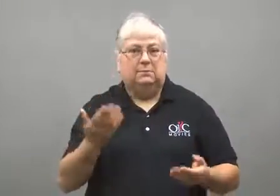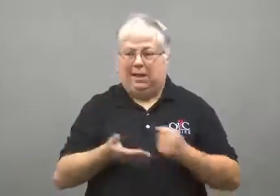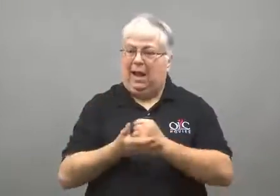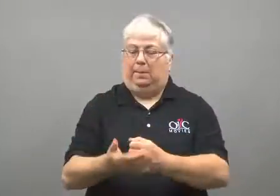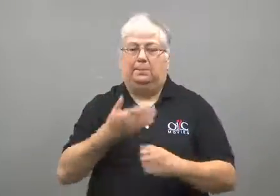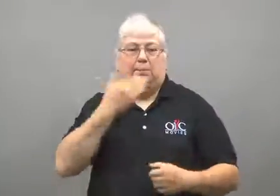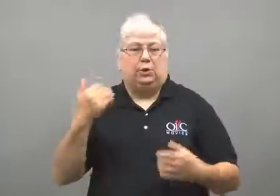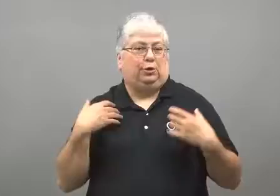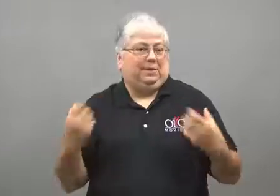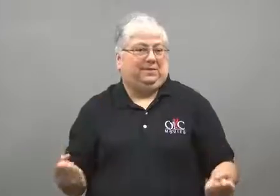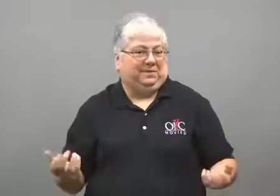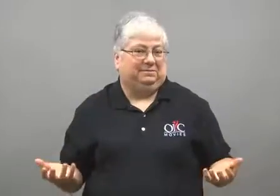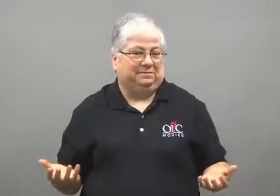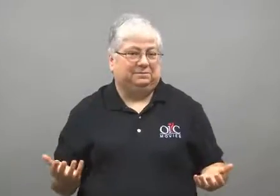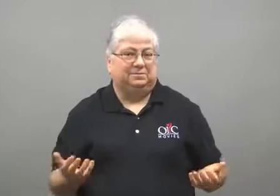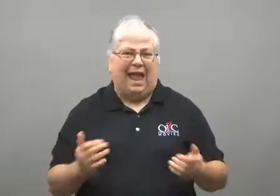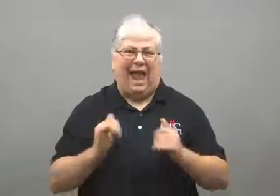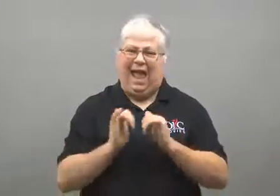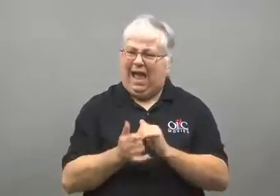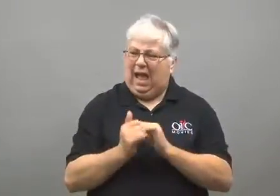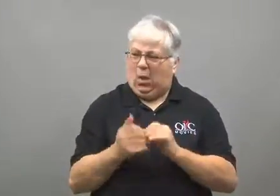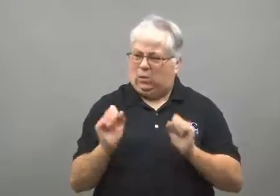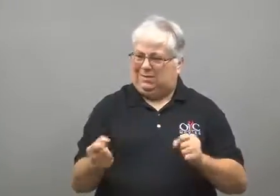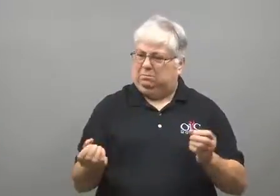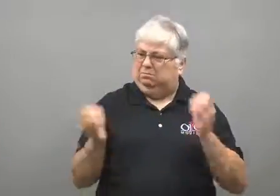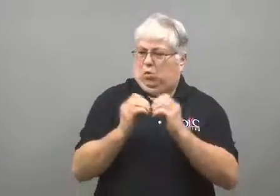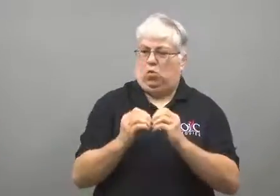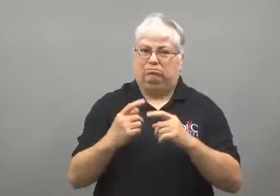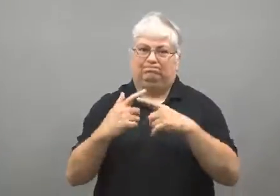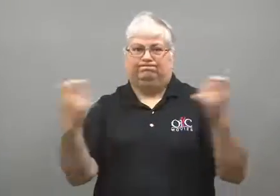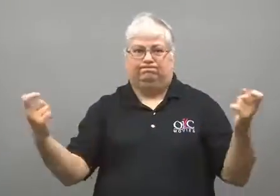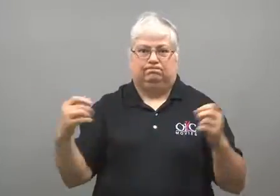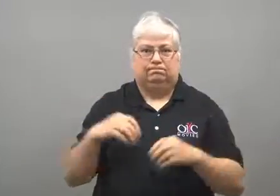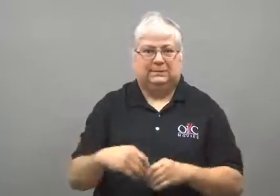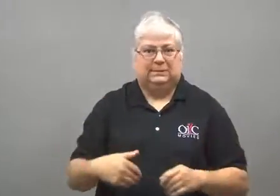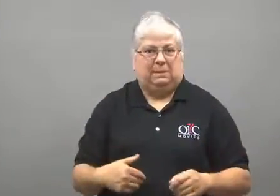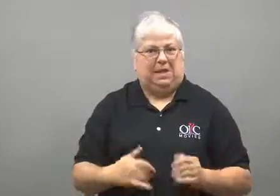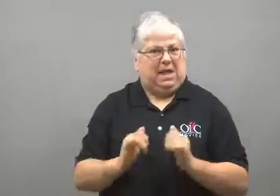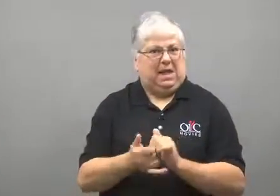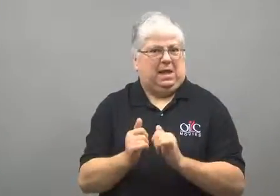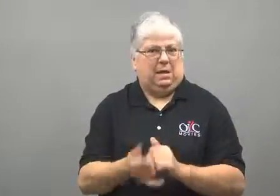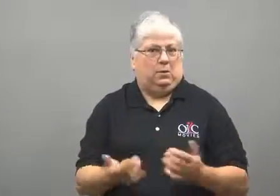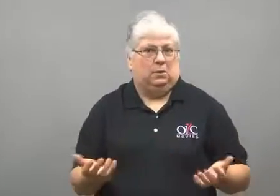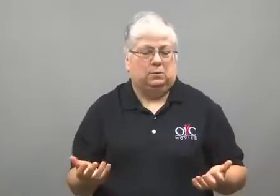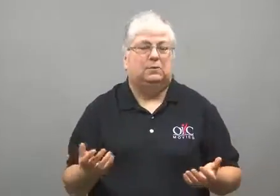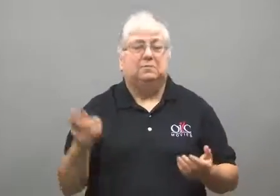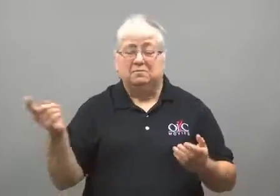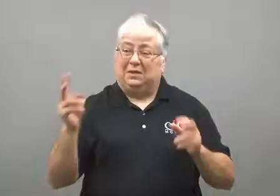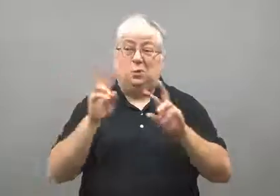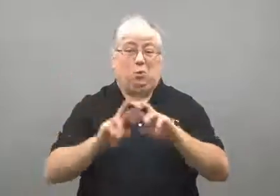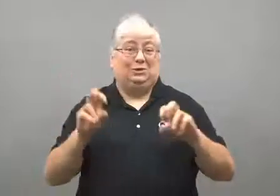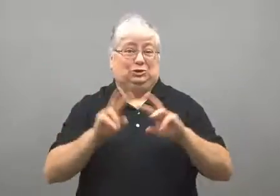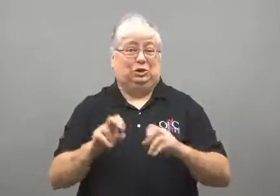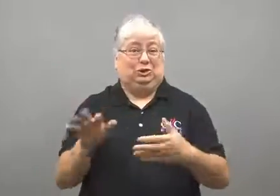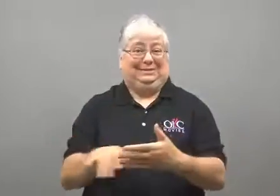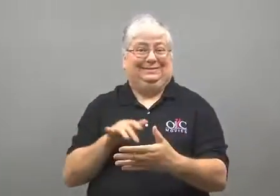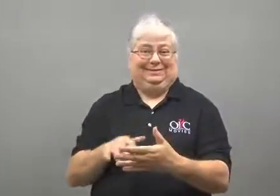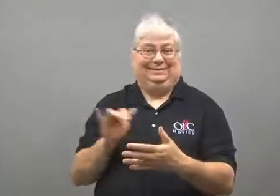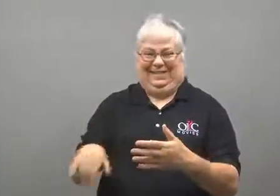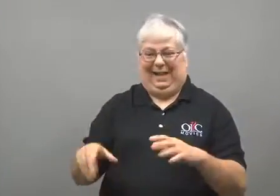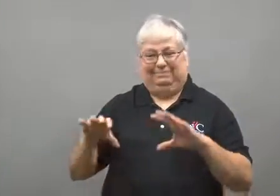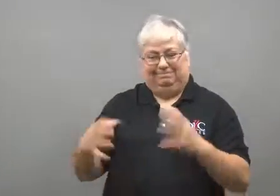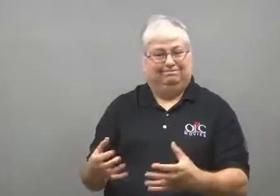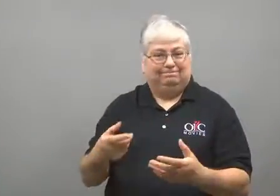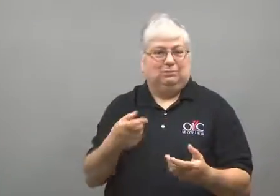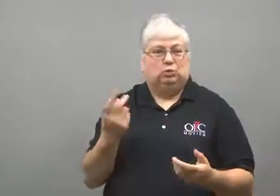and helps improve health in general.